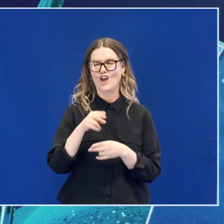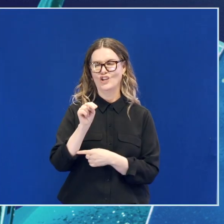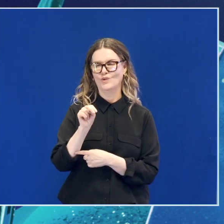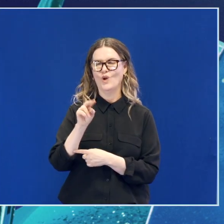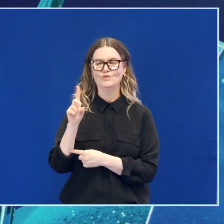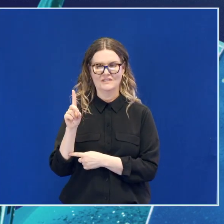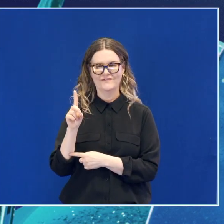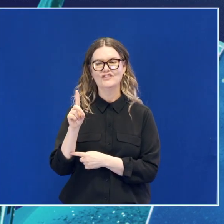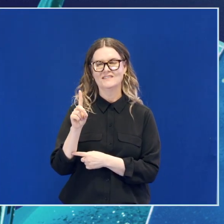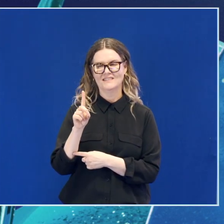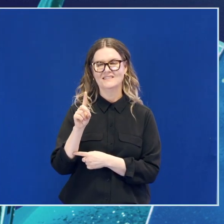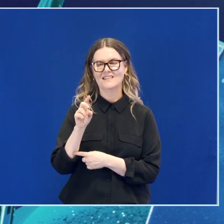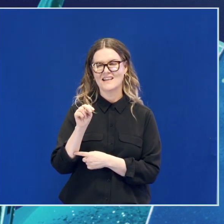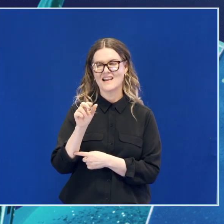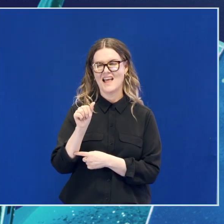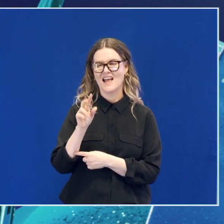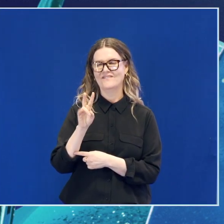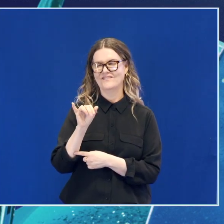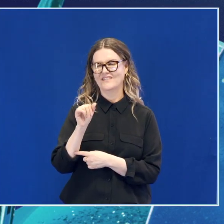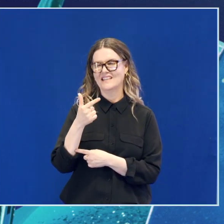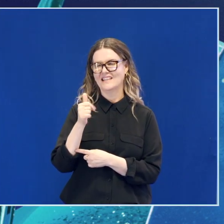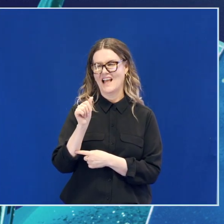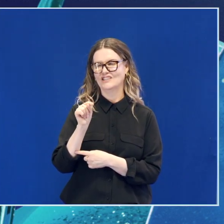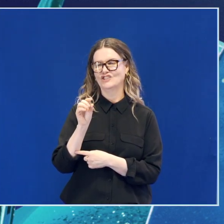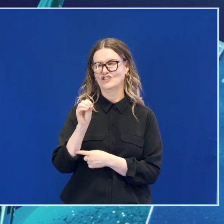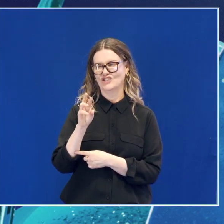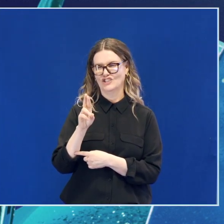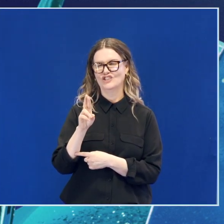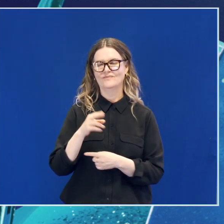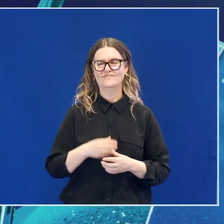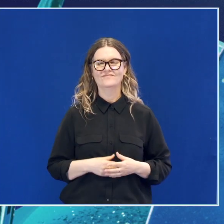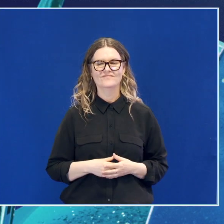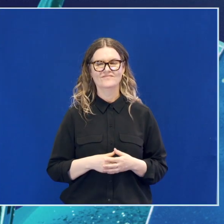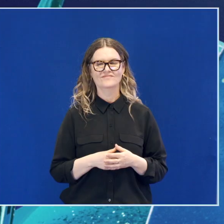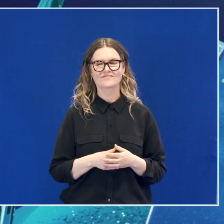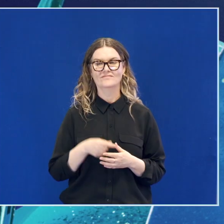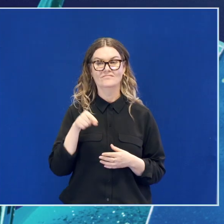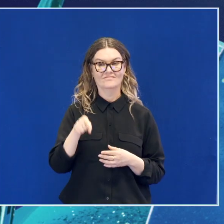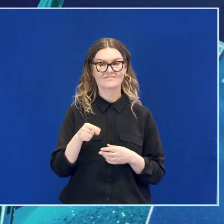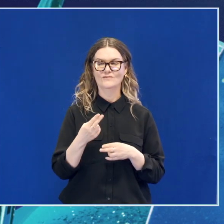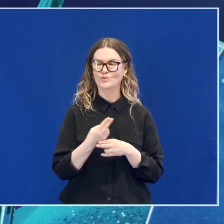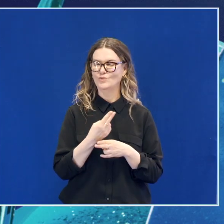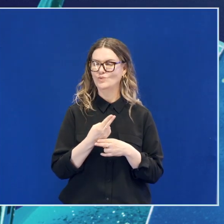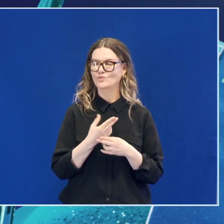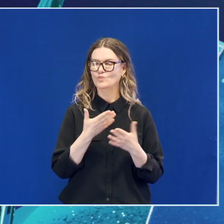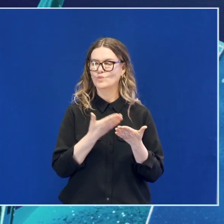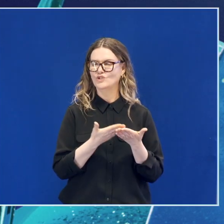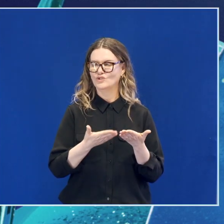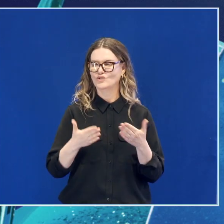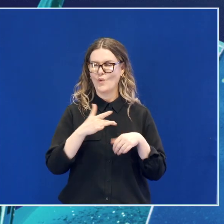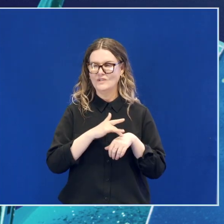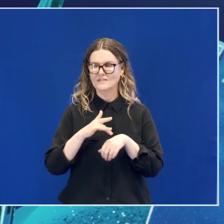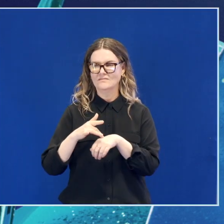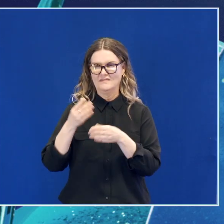about neurodiversity with trusted external resources. The Neurodiversity Navigator we've deployed internally also